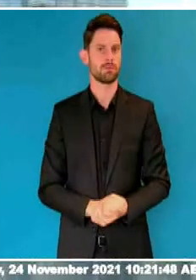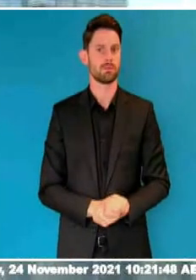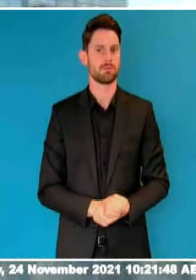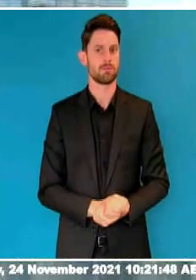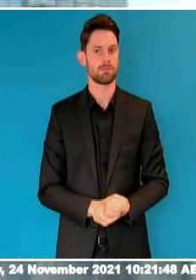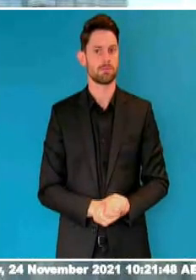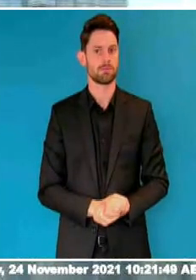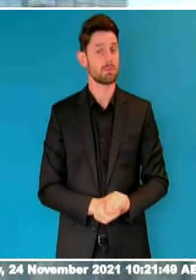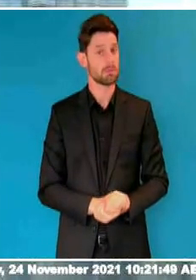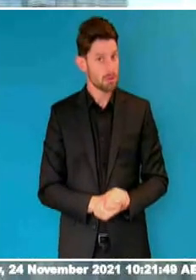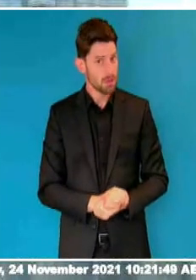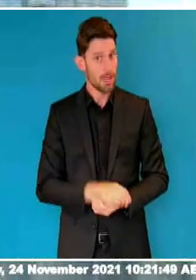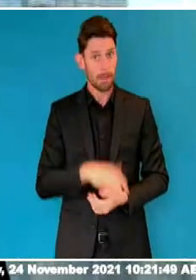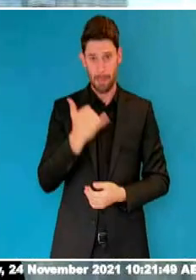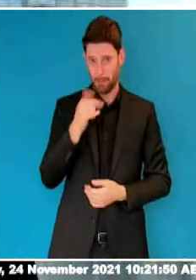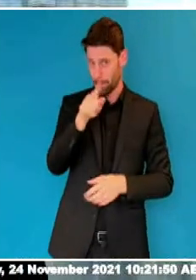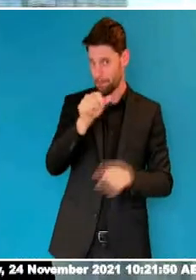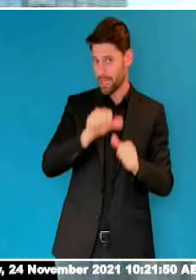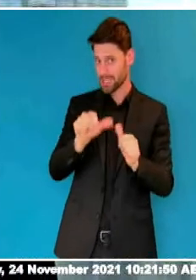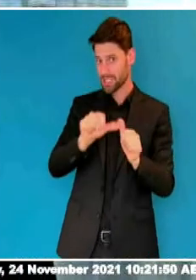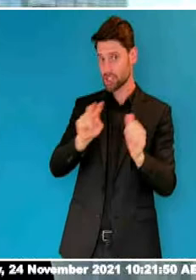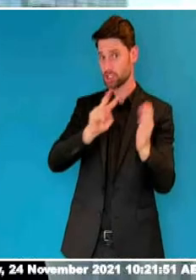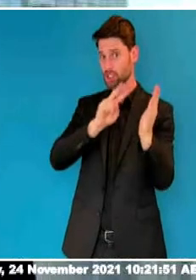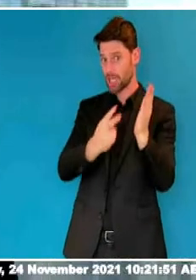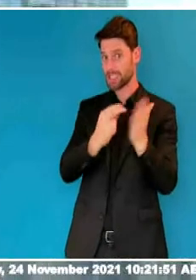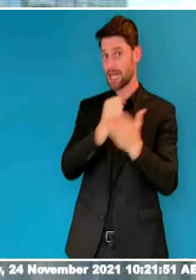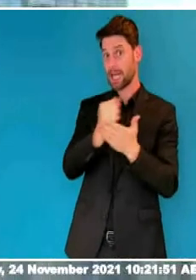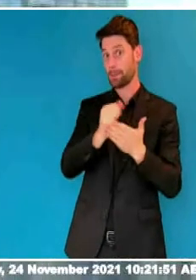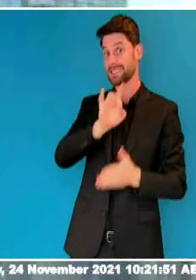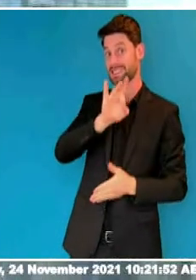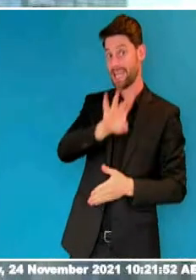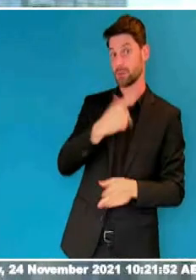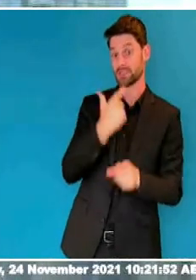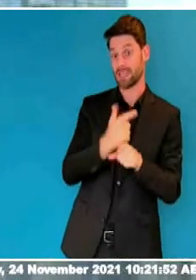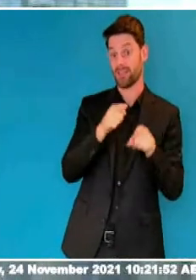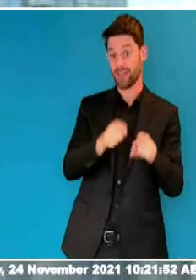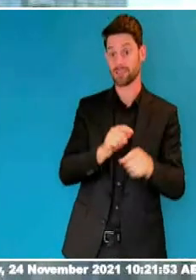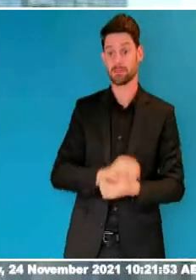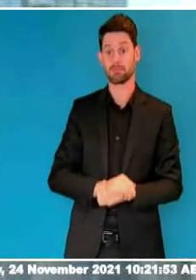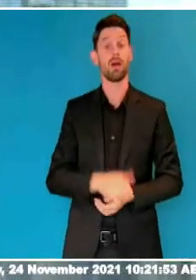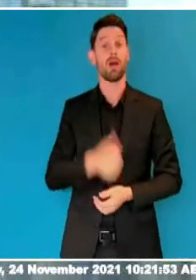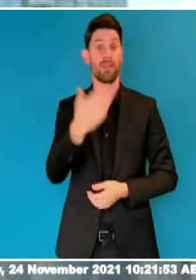paragraph 10 to provide that? Yes. Thank you. I will take that on notice as something we can look at.